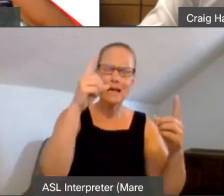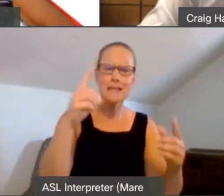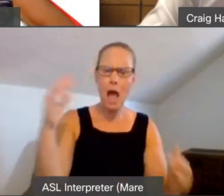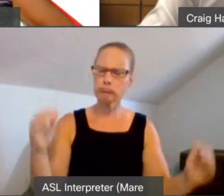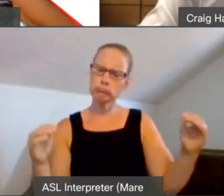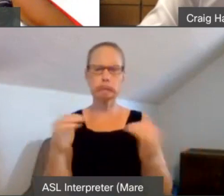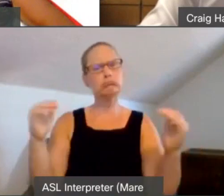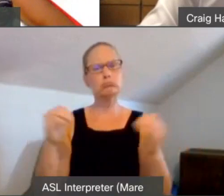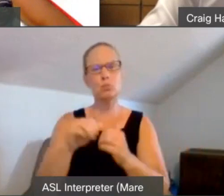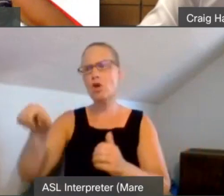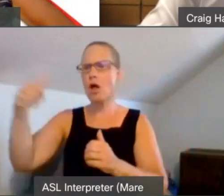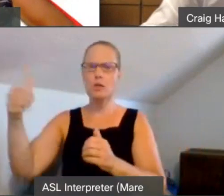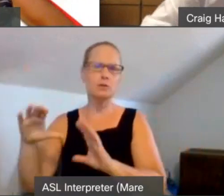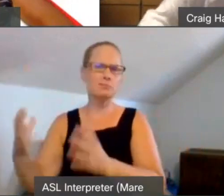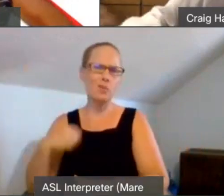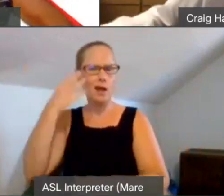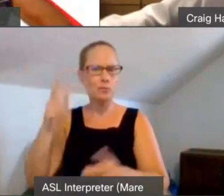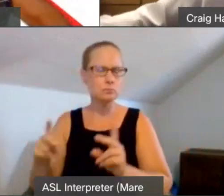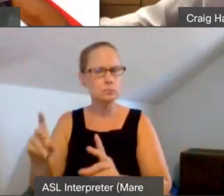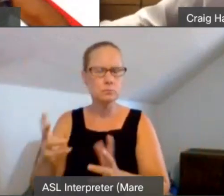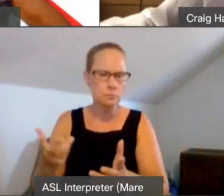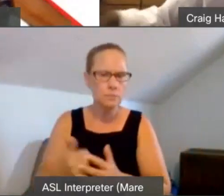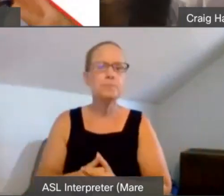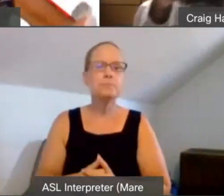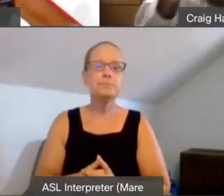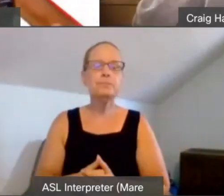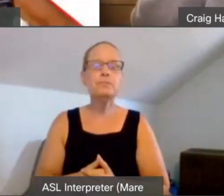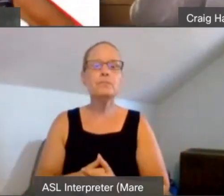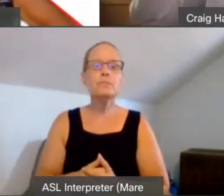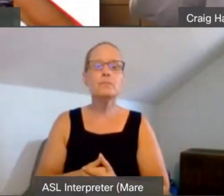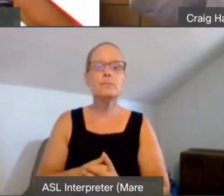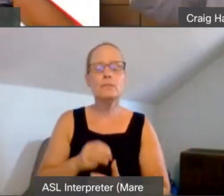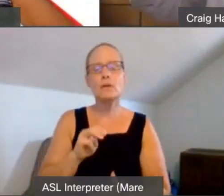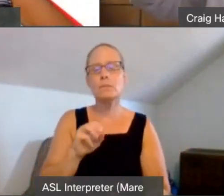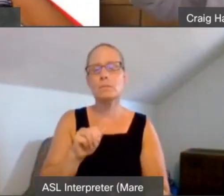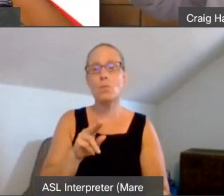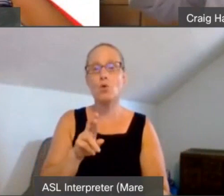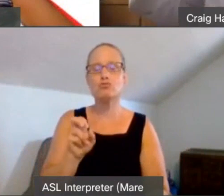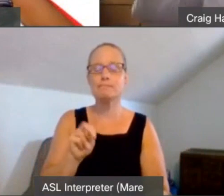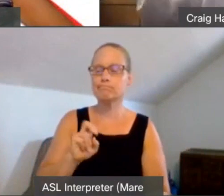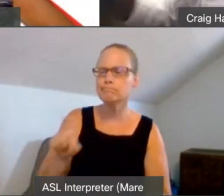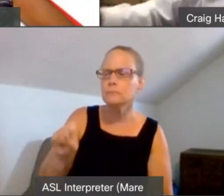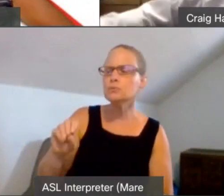And Sophia, could we loop you in again? Have you had experiences using various techniques